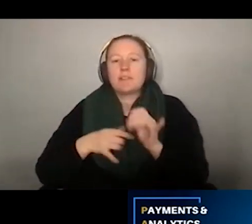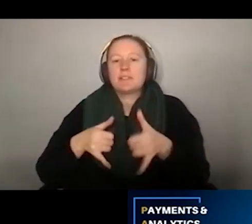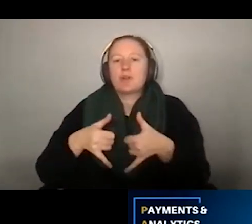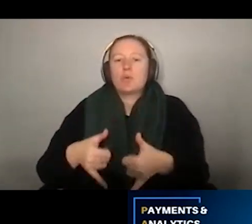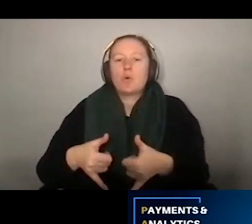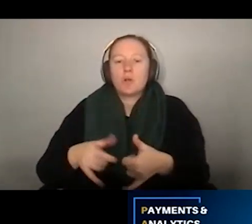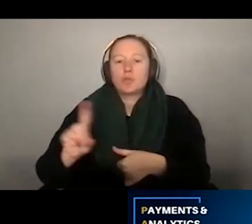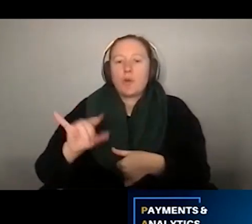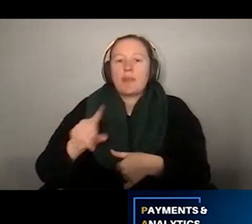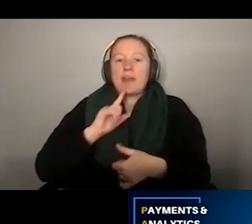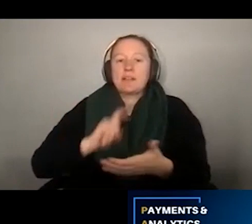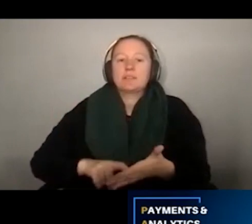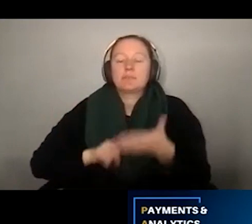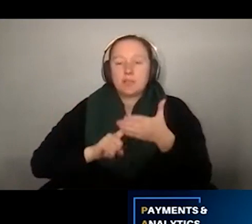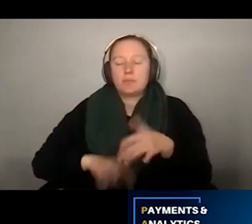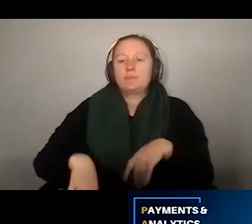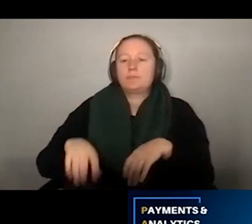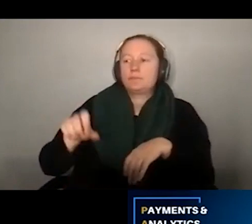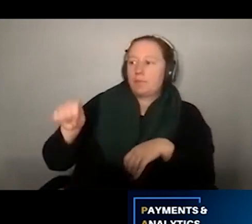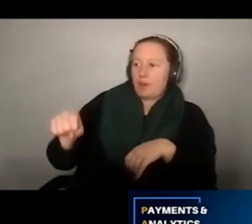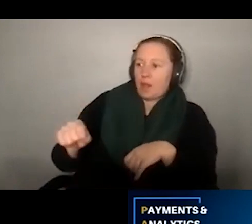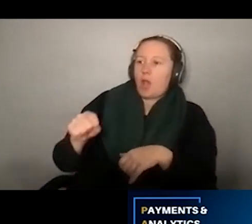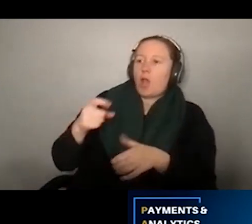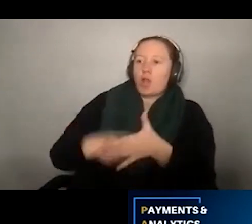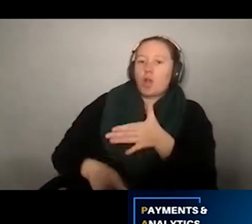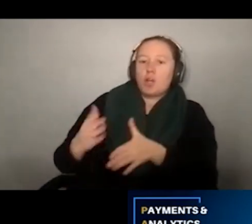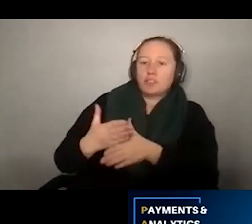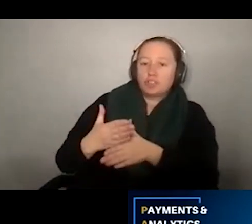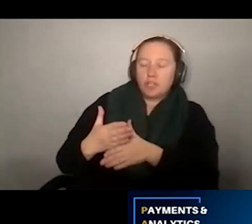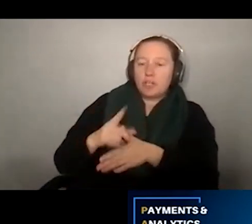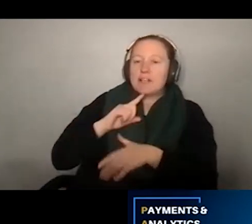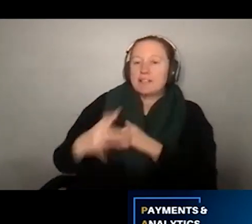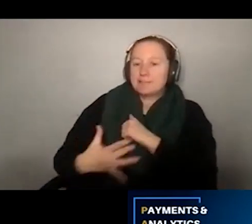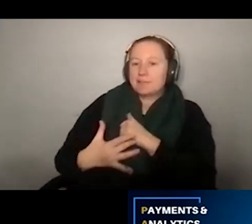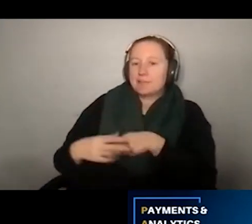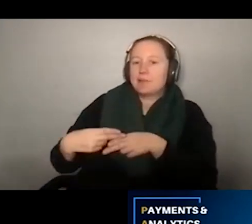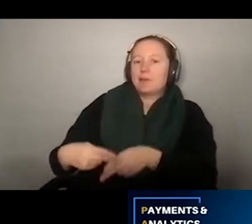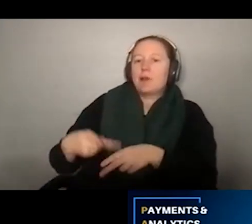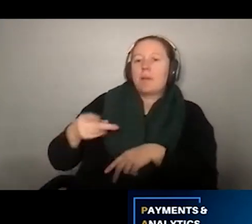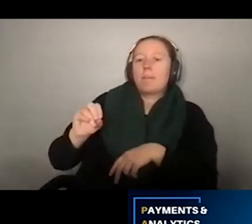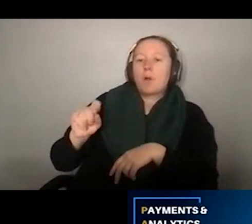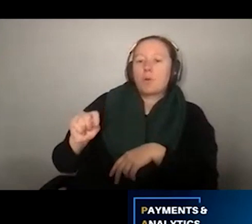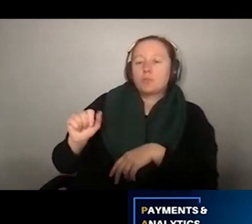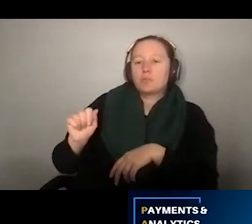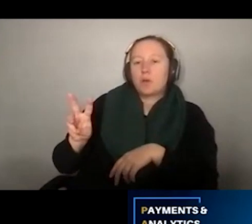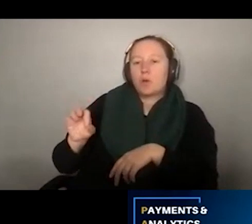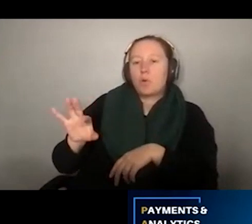Lucentia Davidson: Yeah. Cashier reports is an interesting one that is technically considered a post-ward financial reporting mechanism,